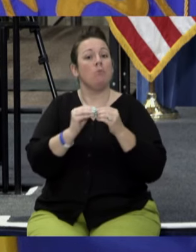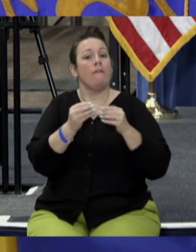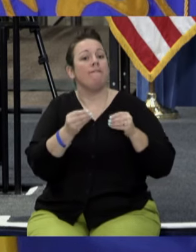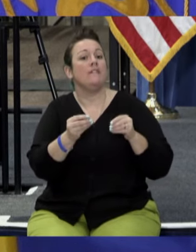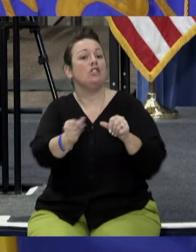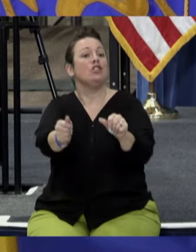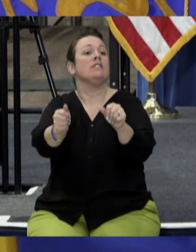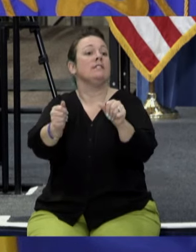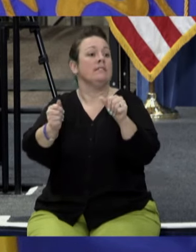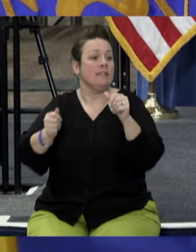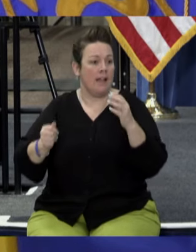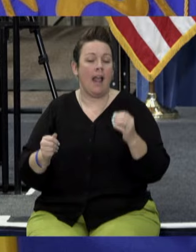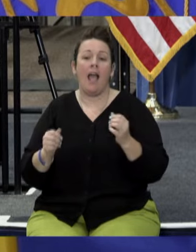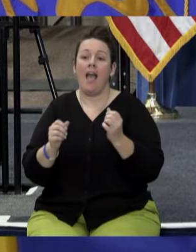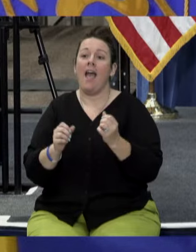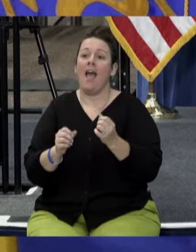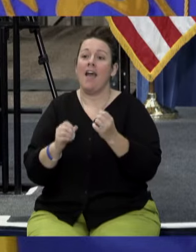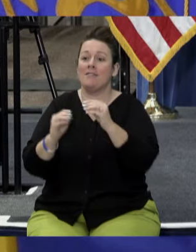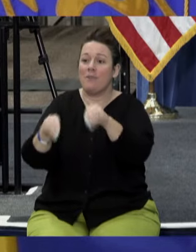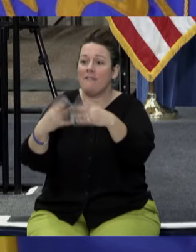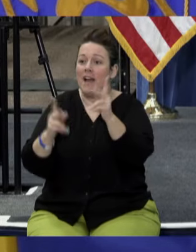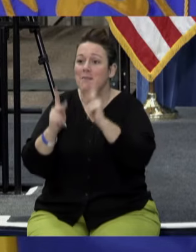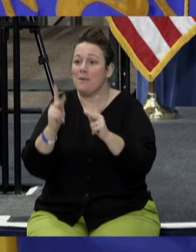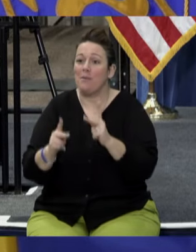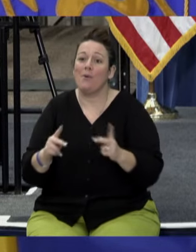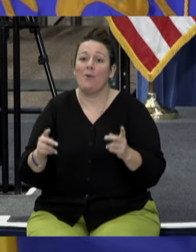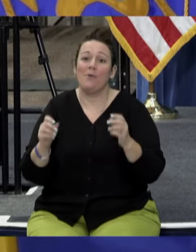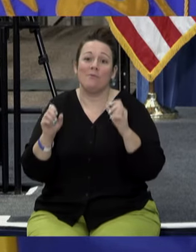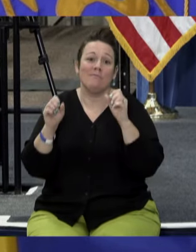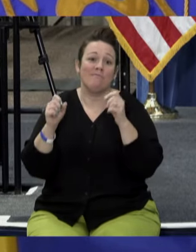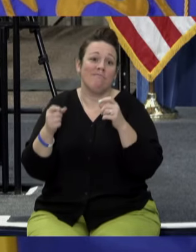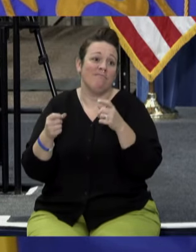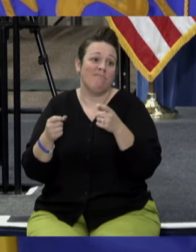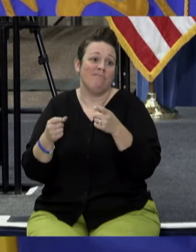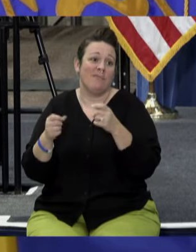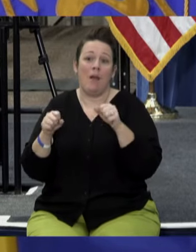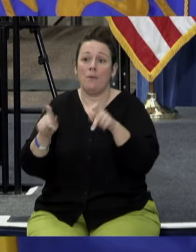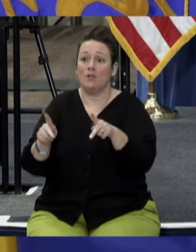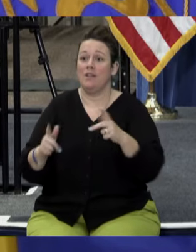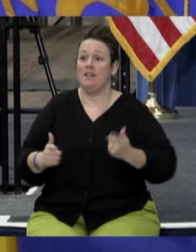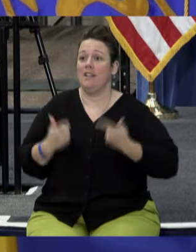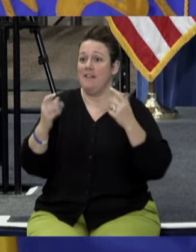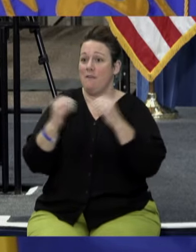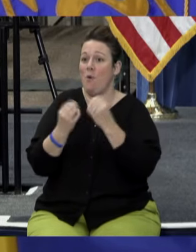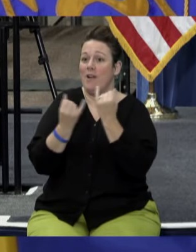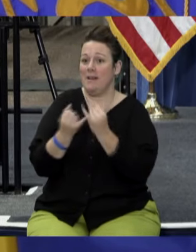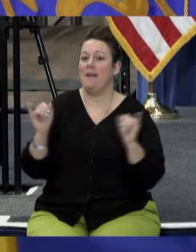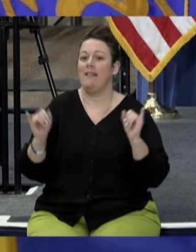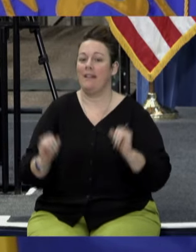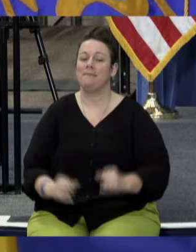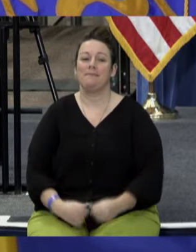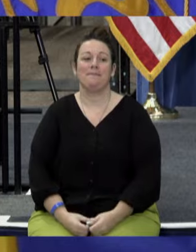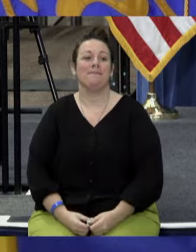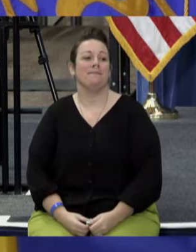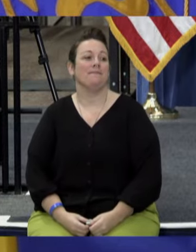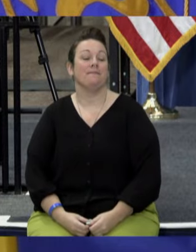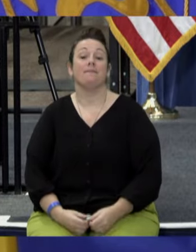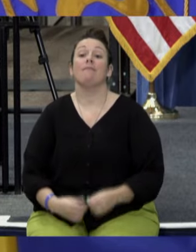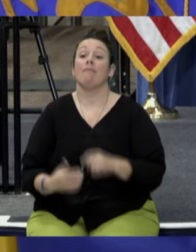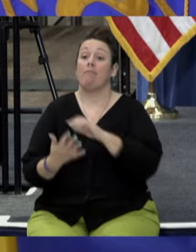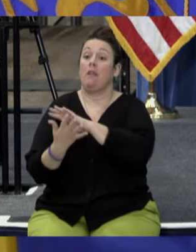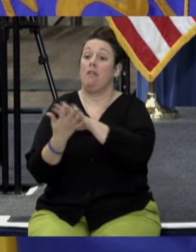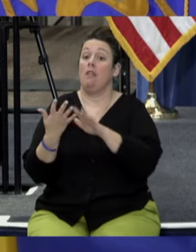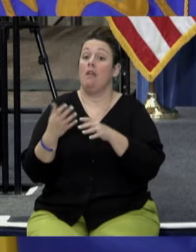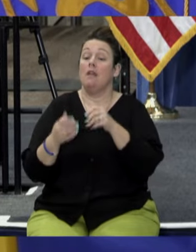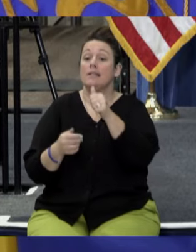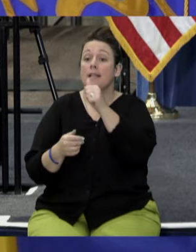and to enable people to live more independently. While these private sector innovations are worthy